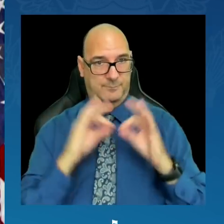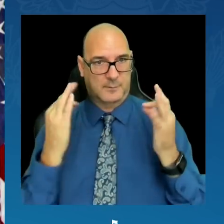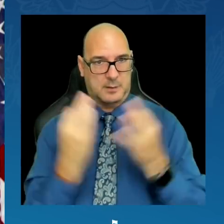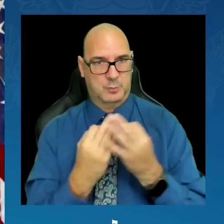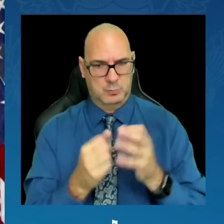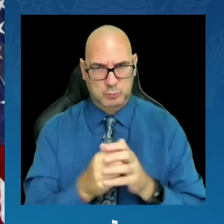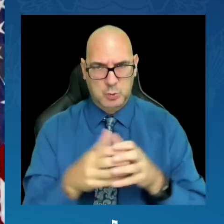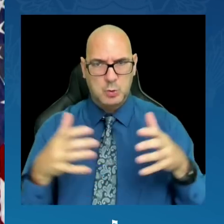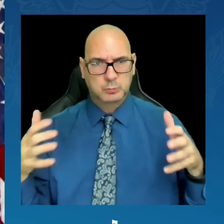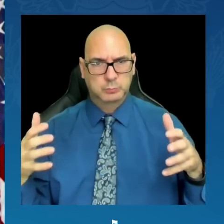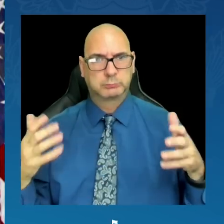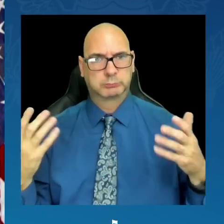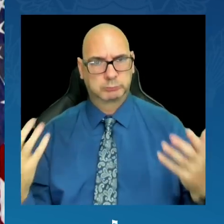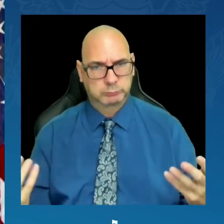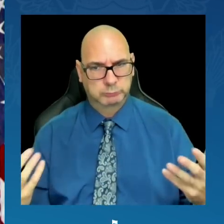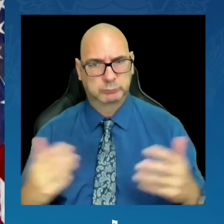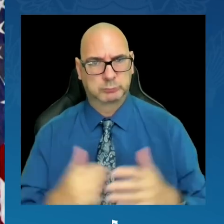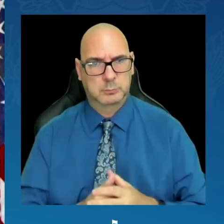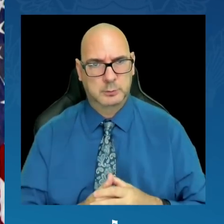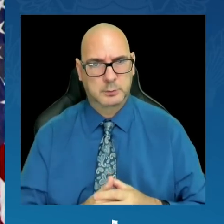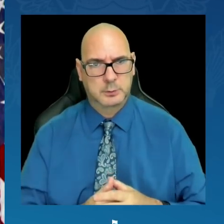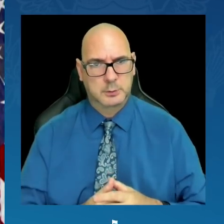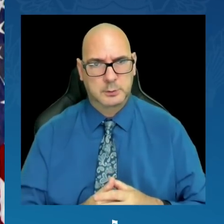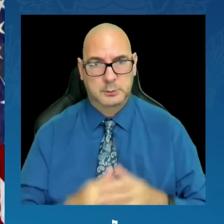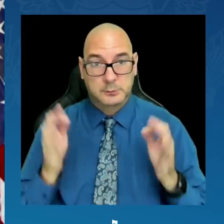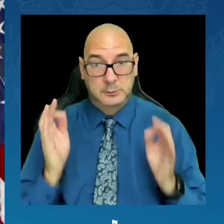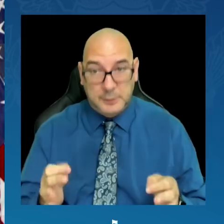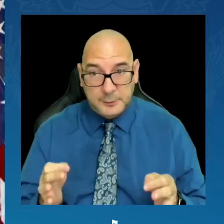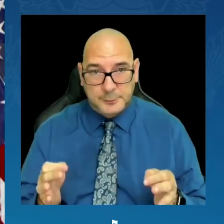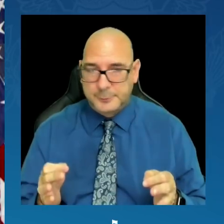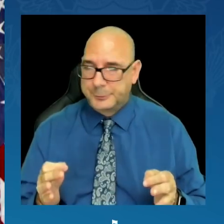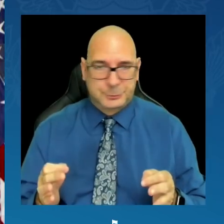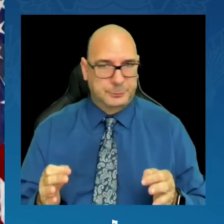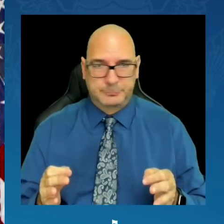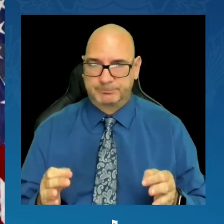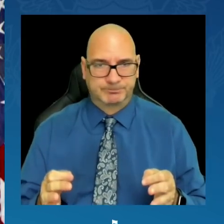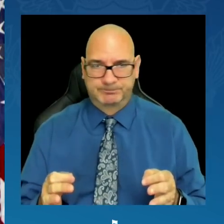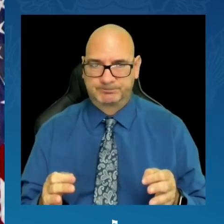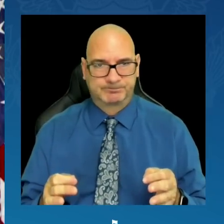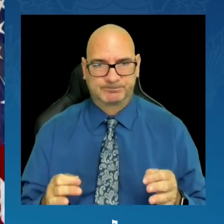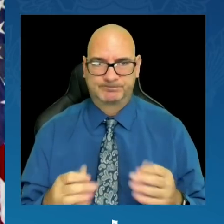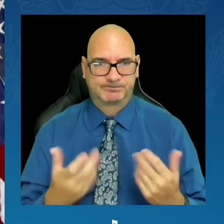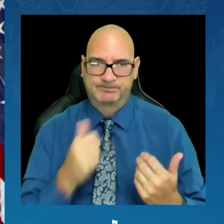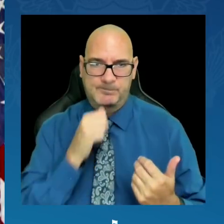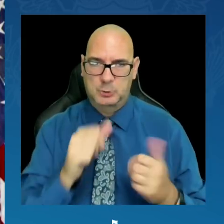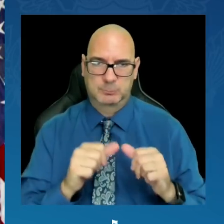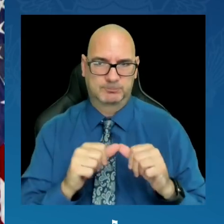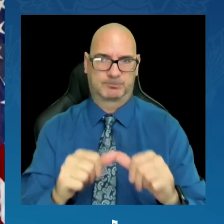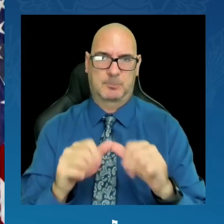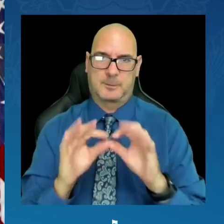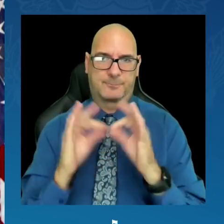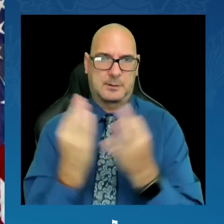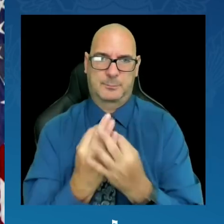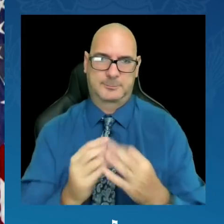not to increase their number is a very personal decision. It's one that should be made by individuals.